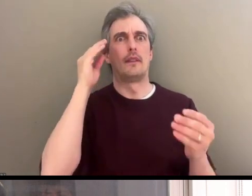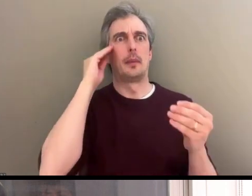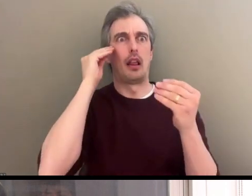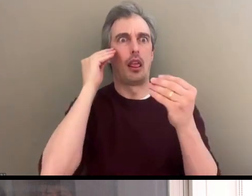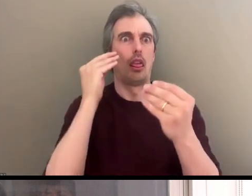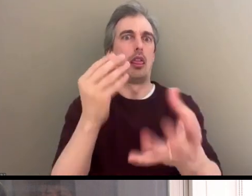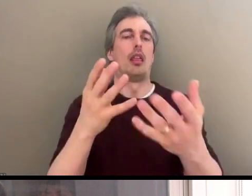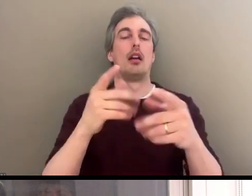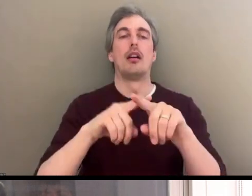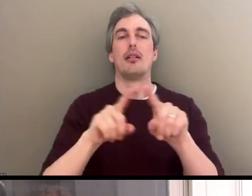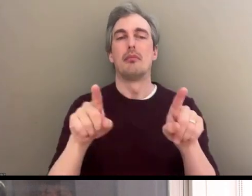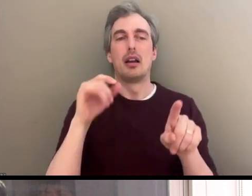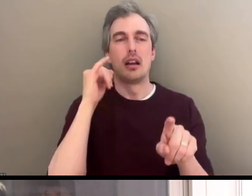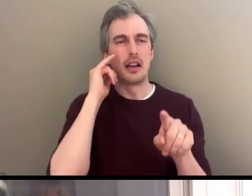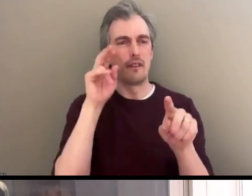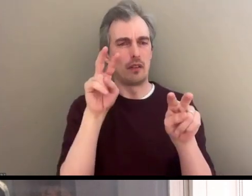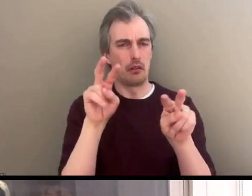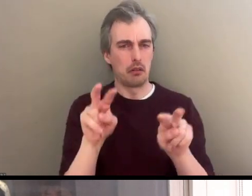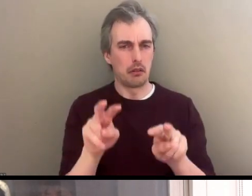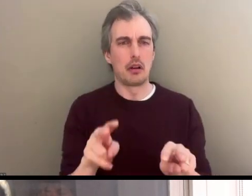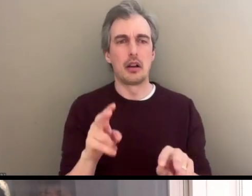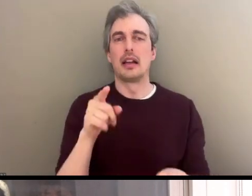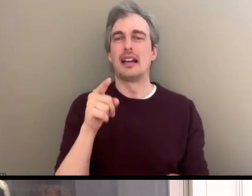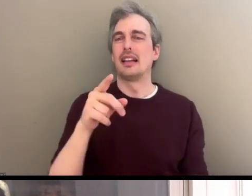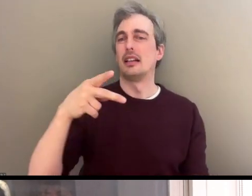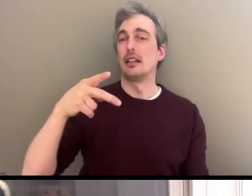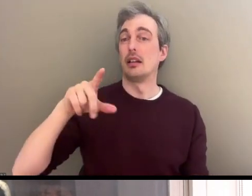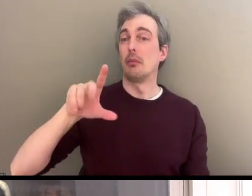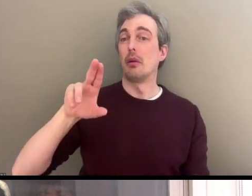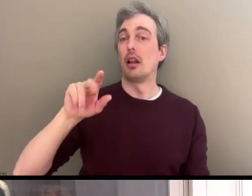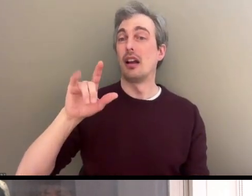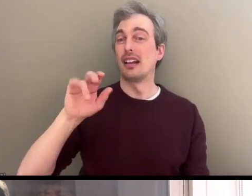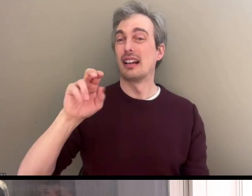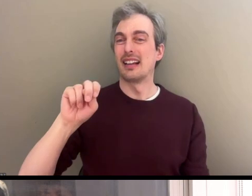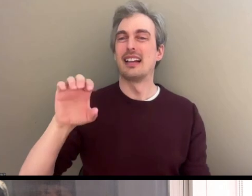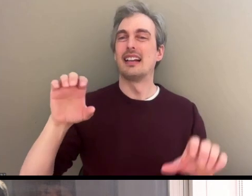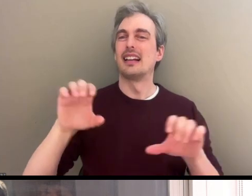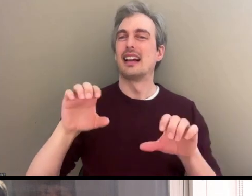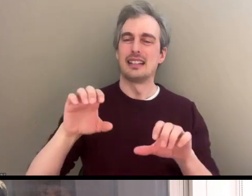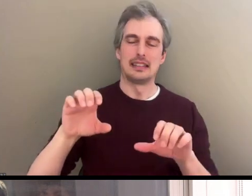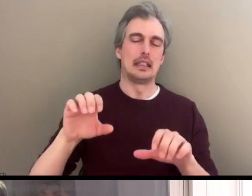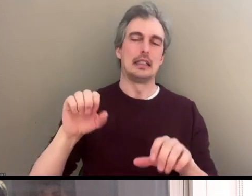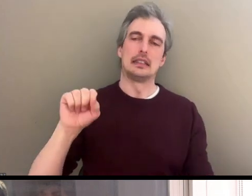the page, that this plugin does a static evaluation of the JSX to spot